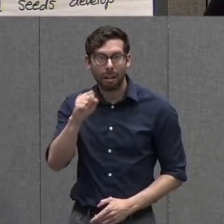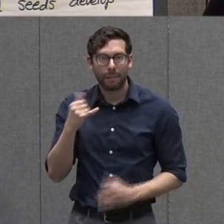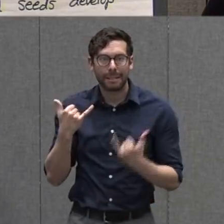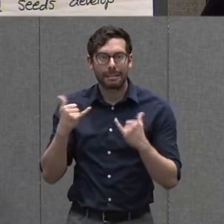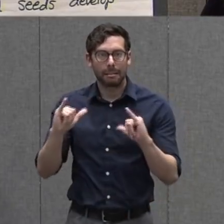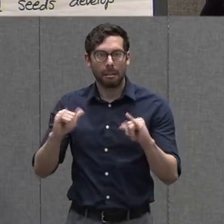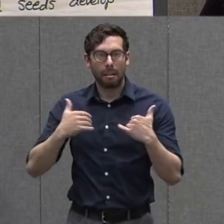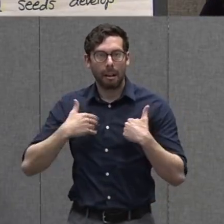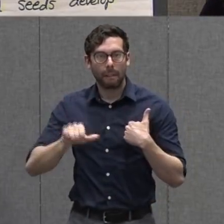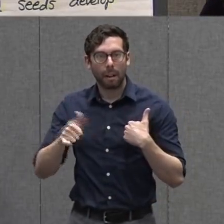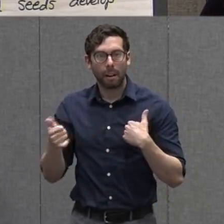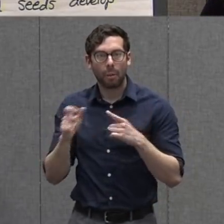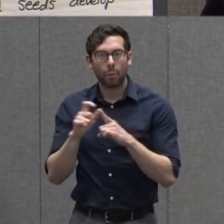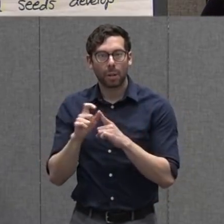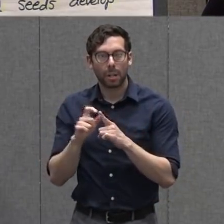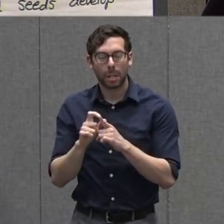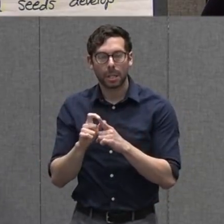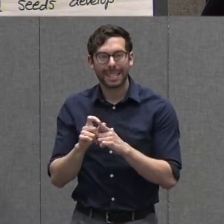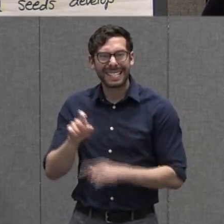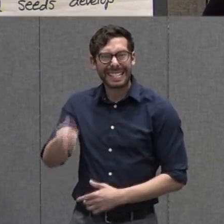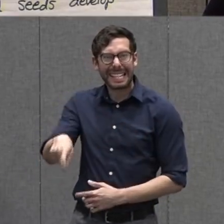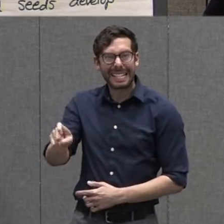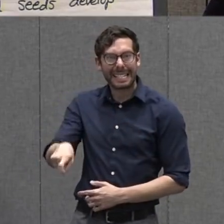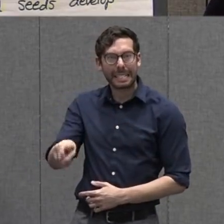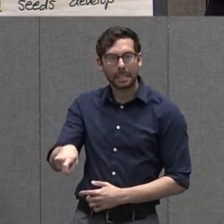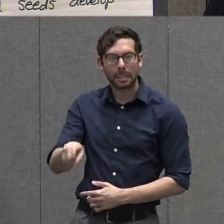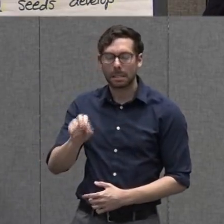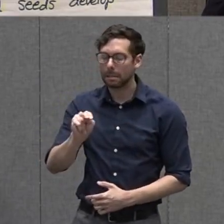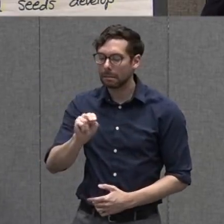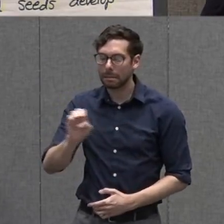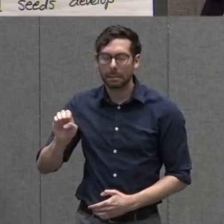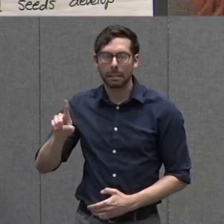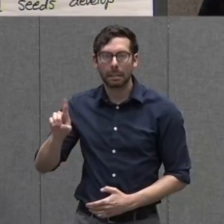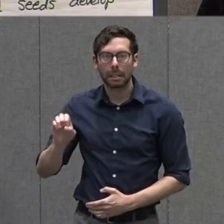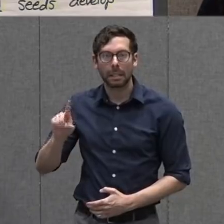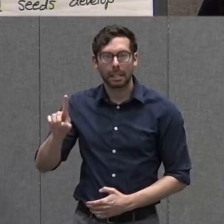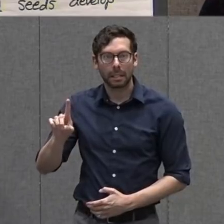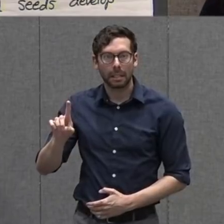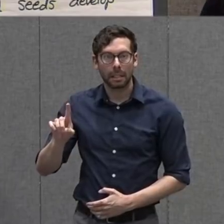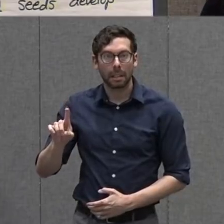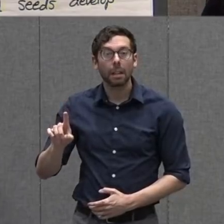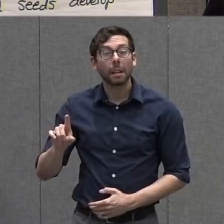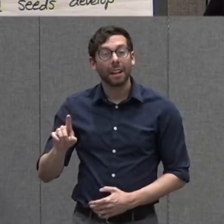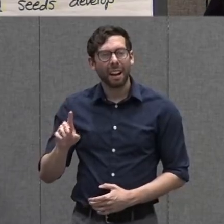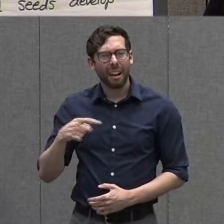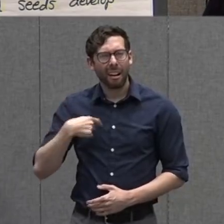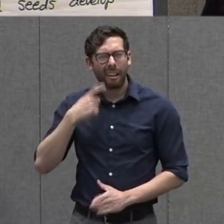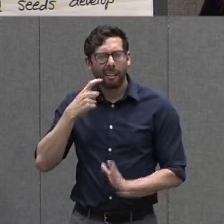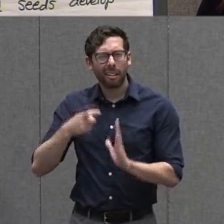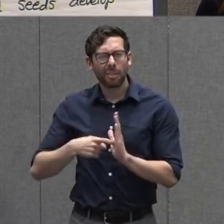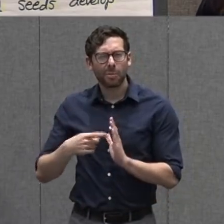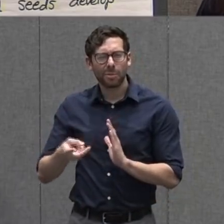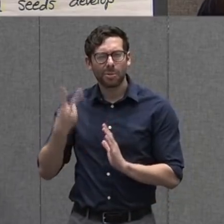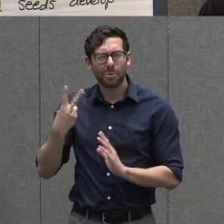I see E and D together at the very end of this word. I see ed often at the end of words